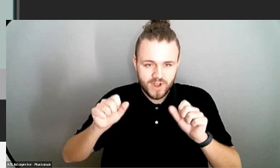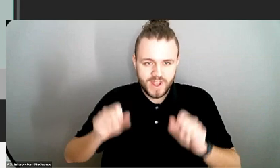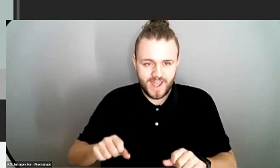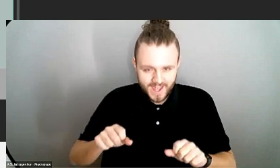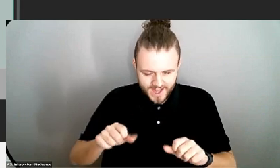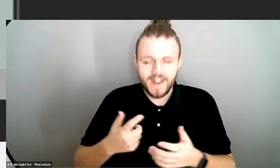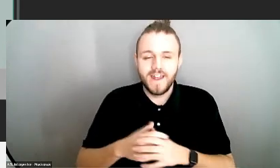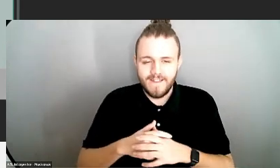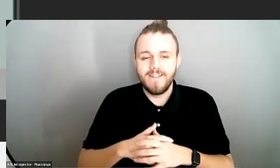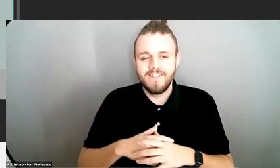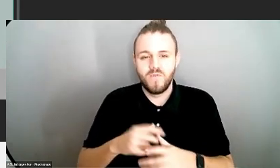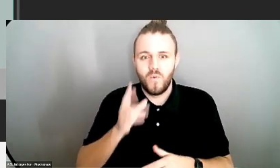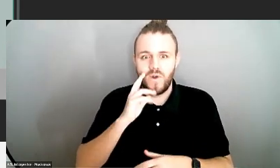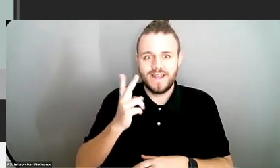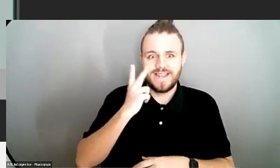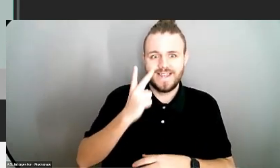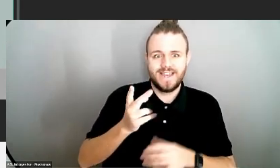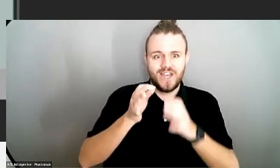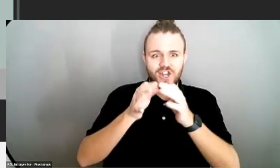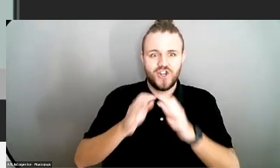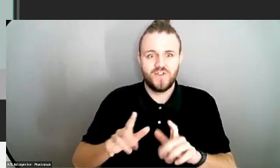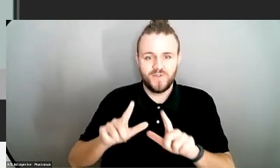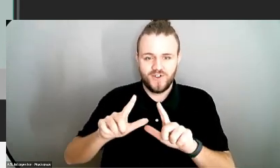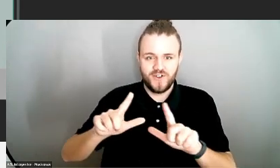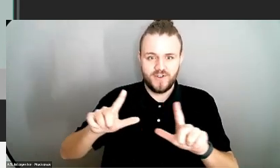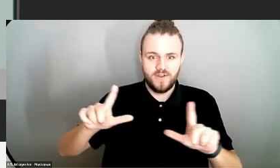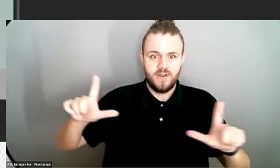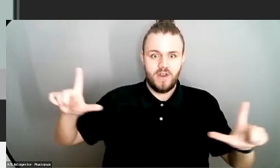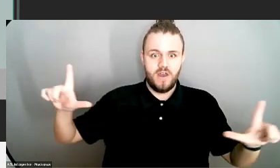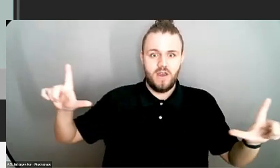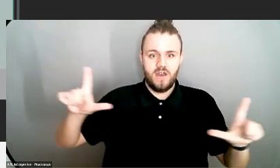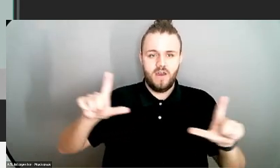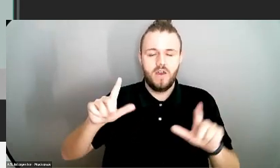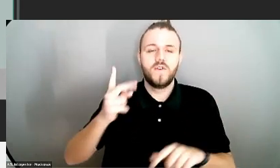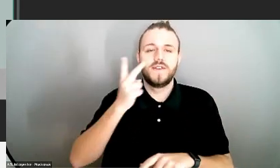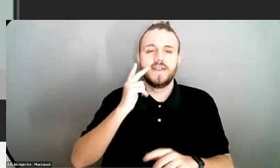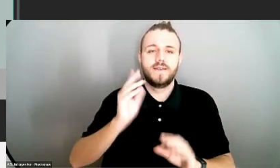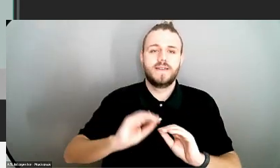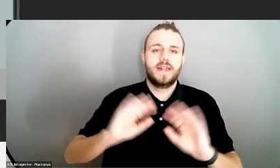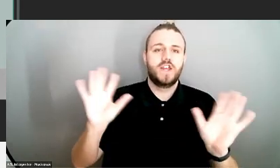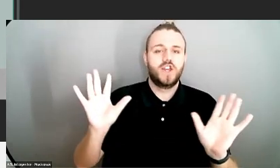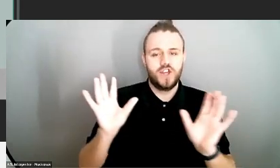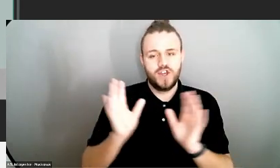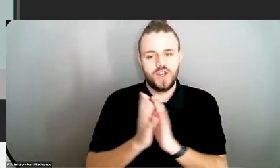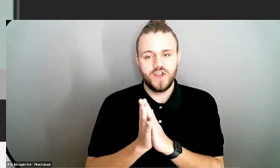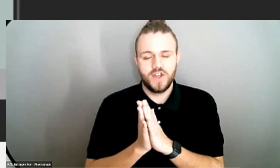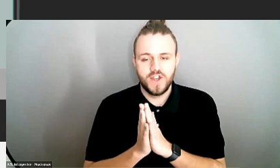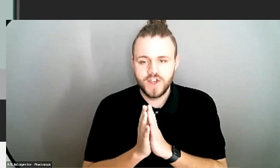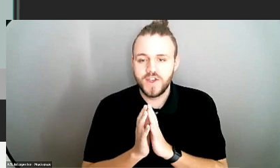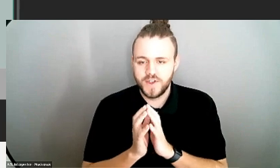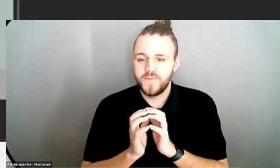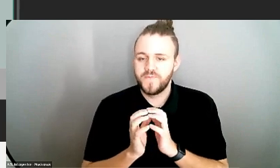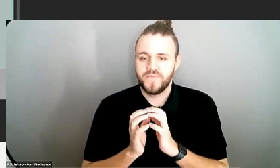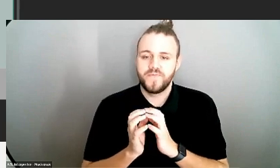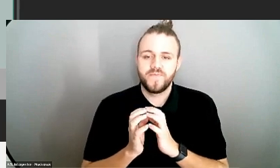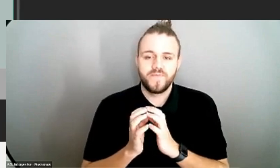And you will see that. You'll see that the interpreter will become larger.